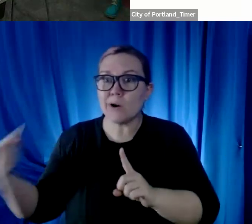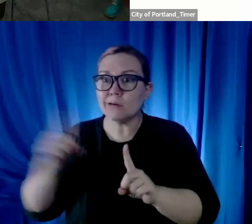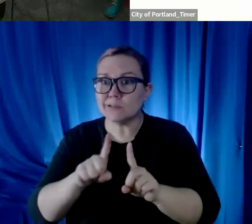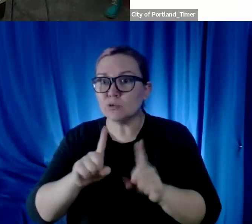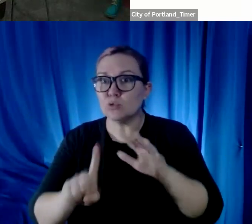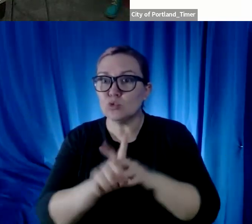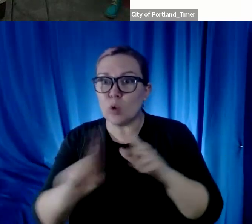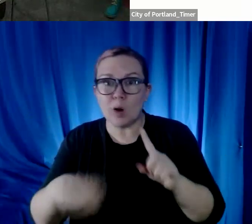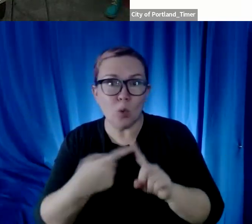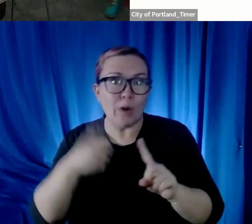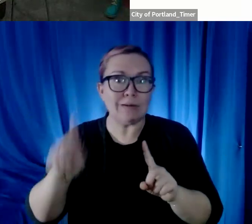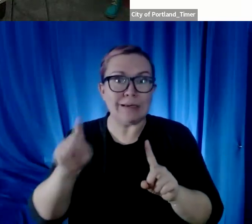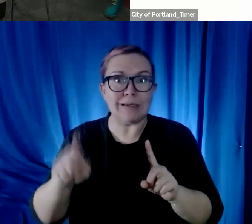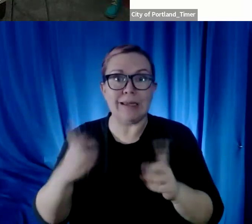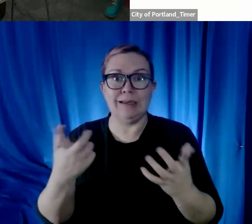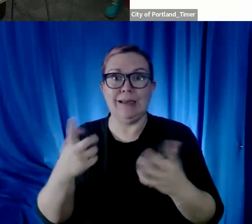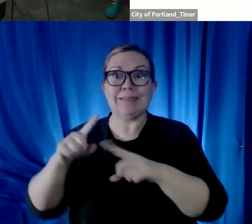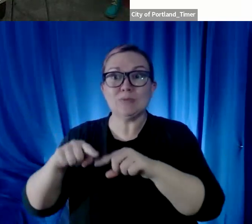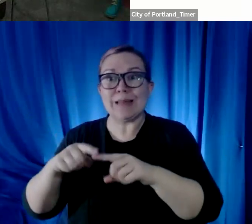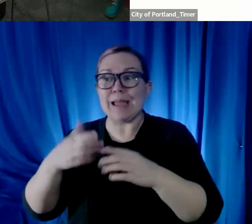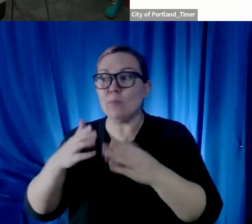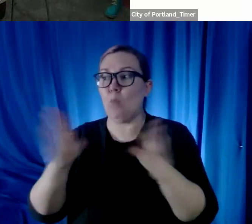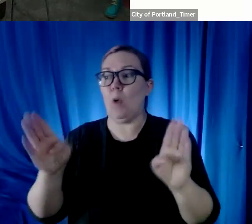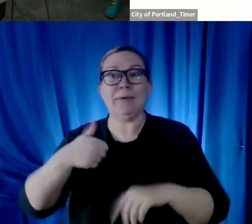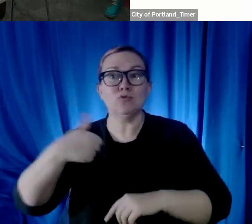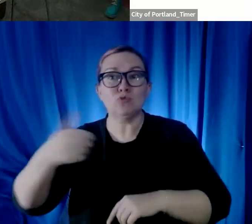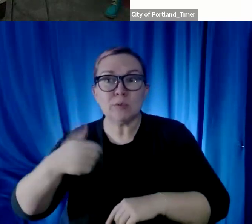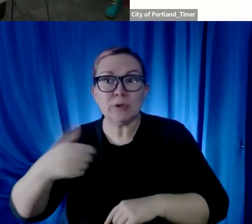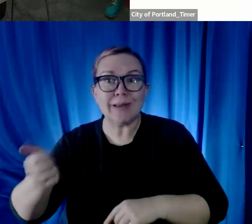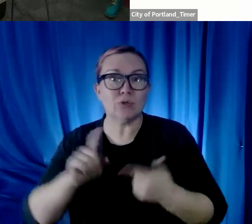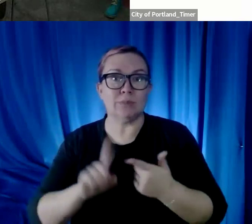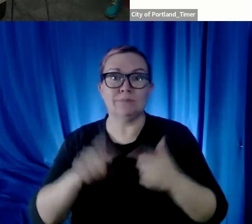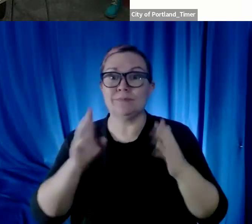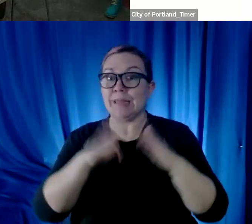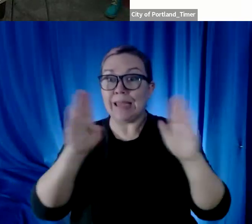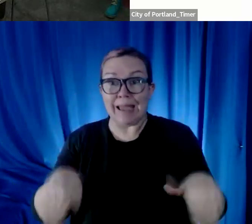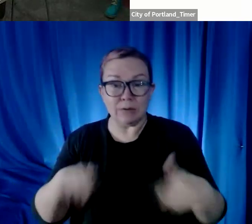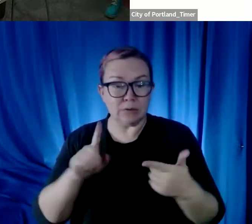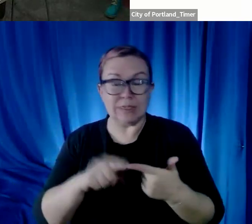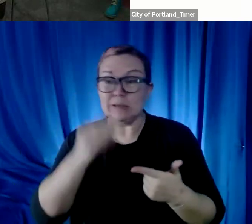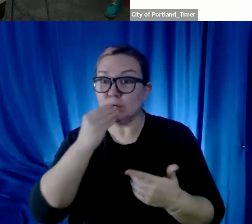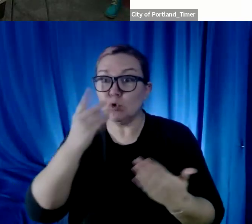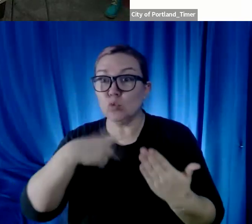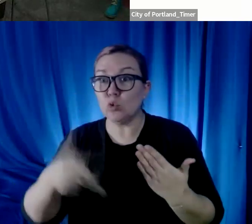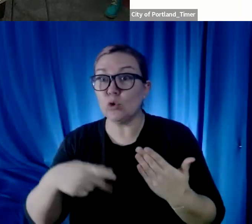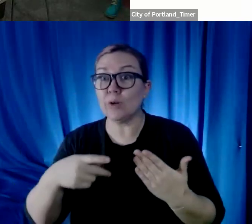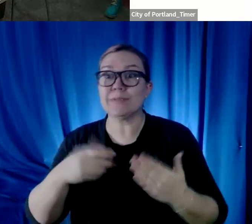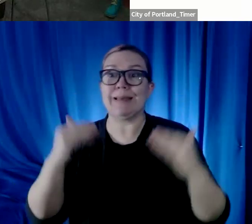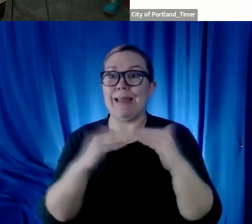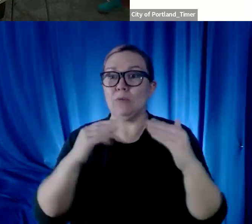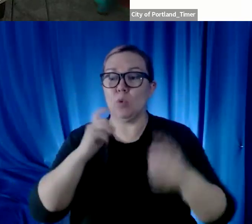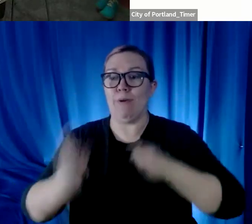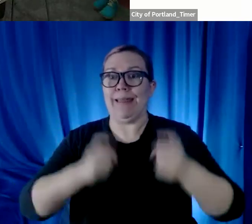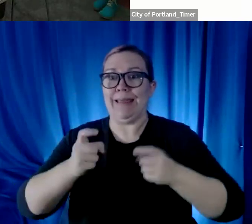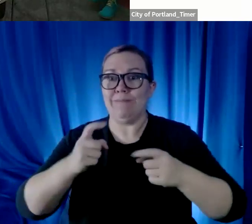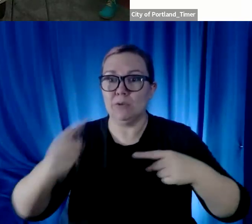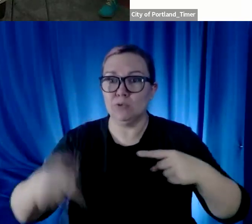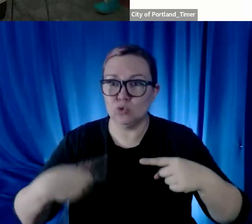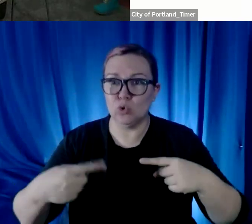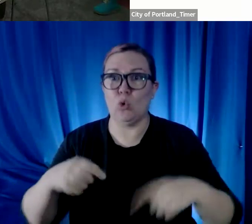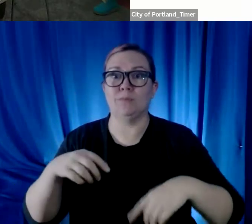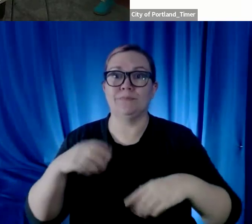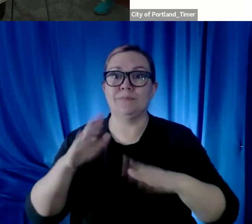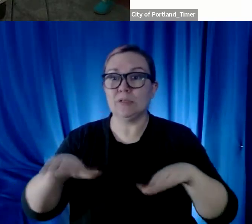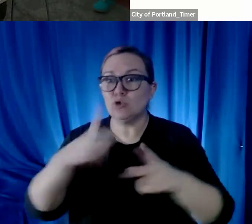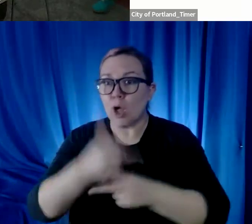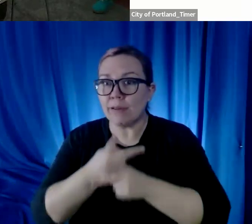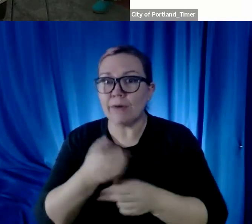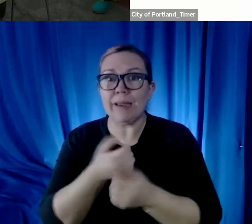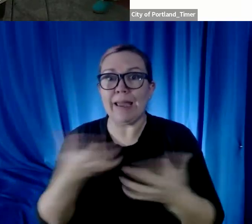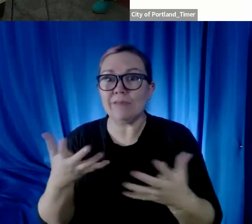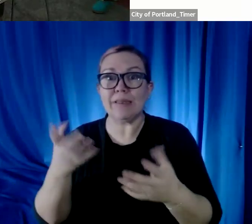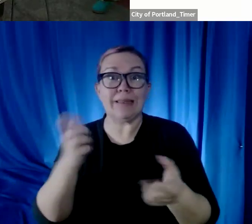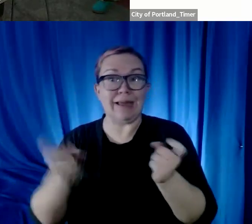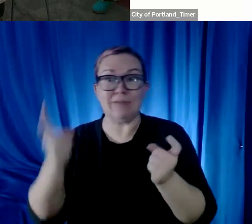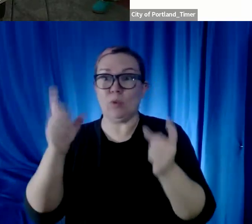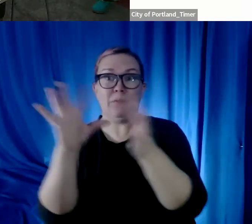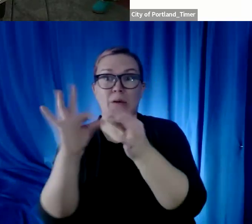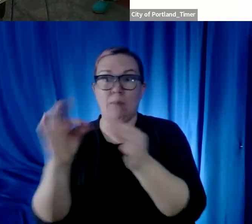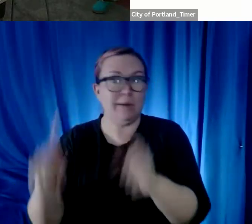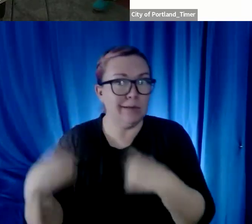It's things like reliable public transit. Housing, food programs like Equitable Giving Circle, childcare, everything that everyone has been saying to fund tonight.